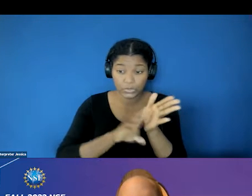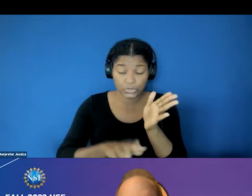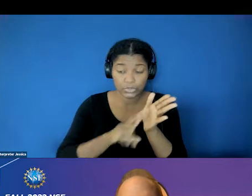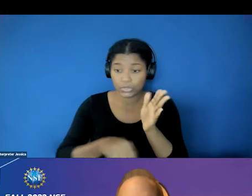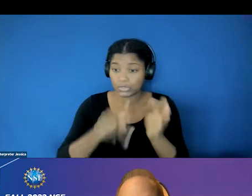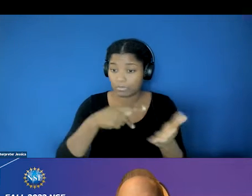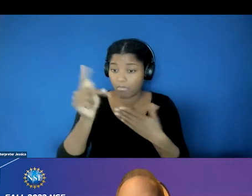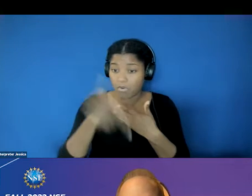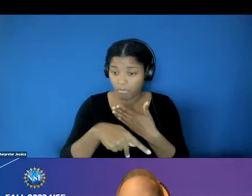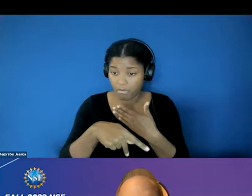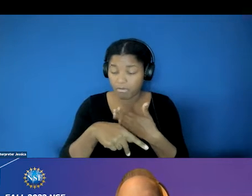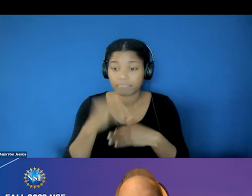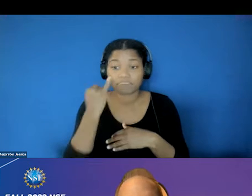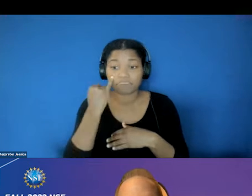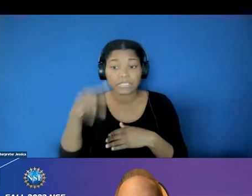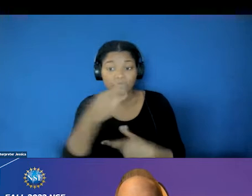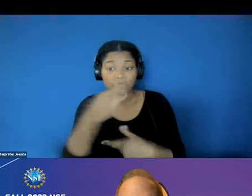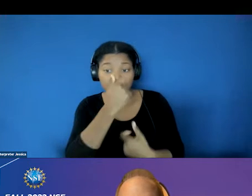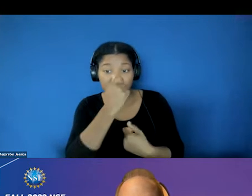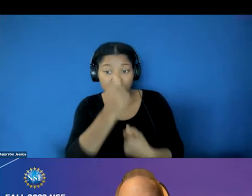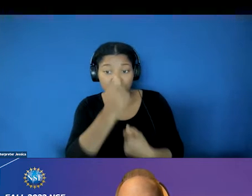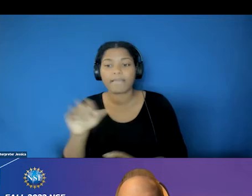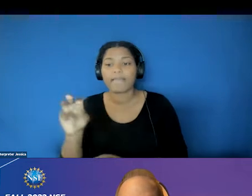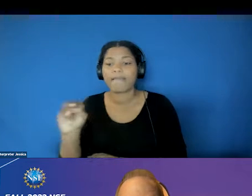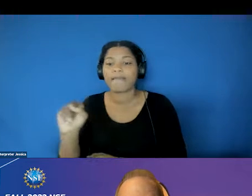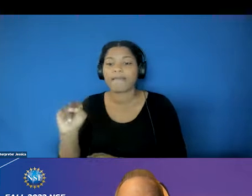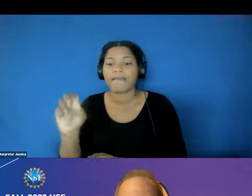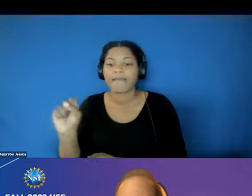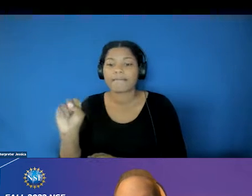And if you're interested, NSF has paid close attention